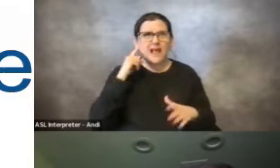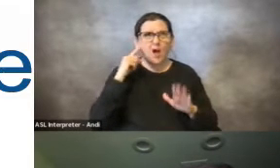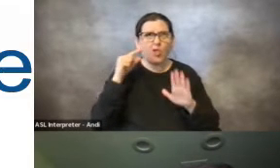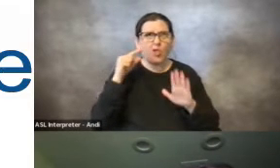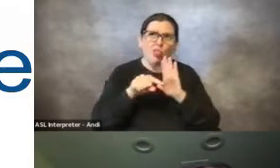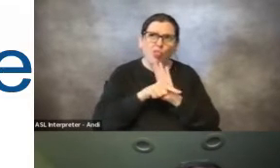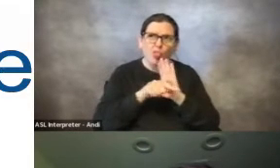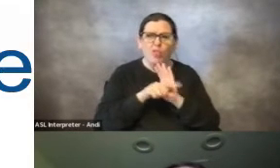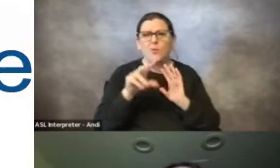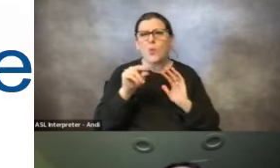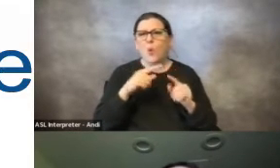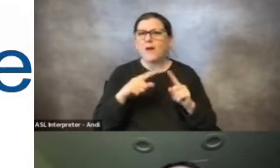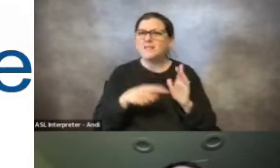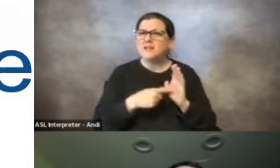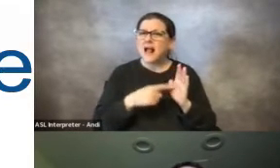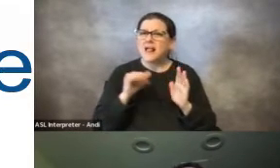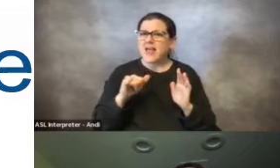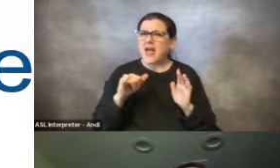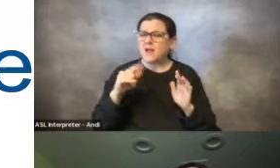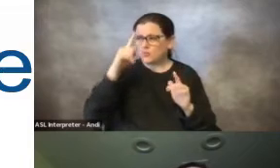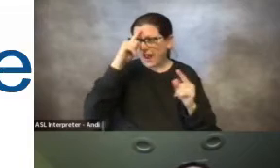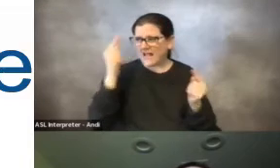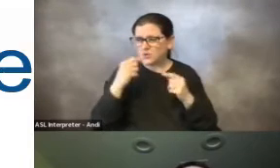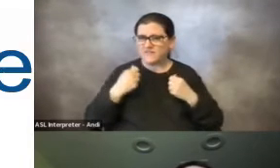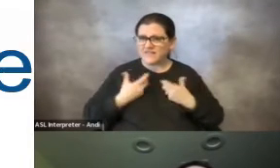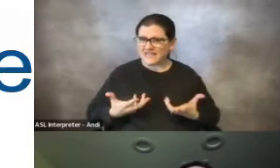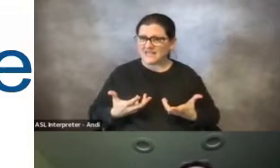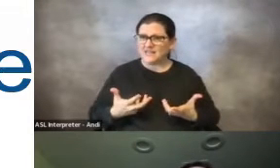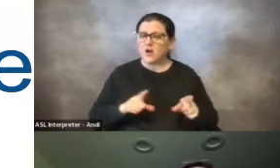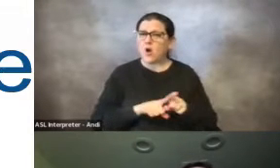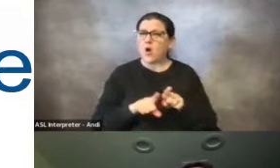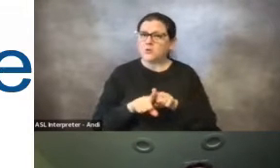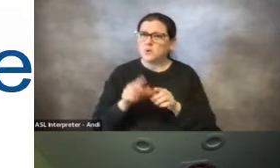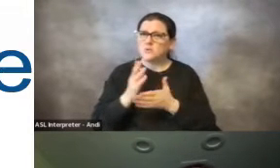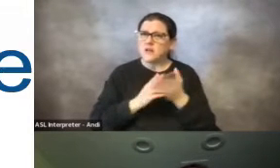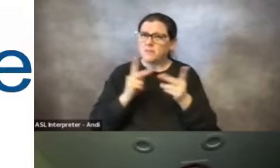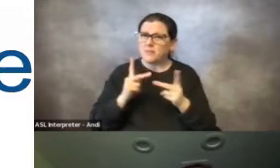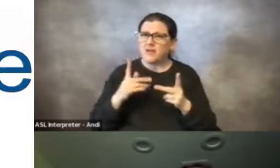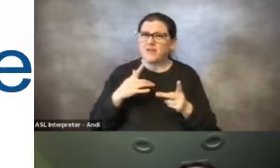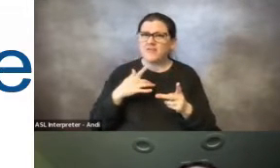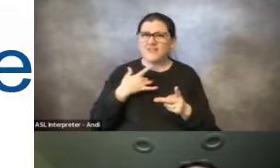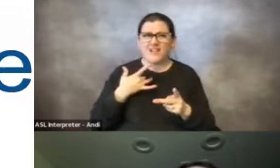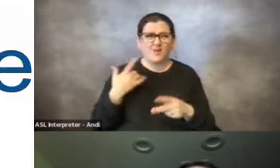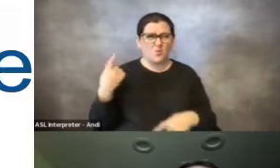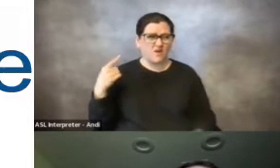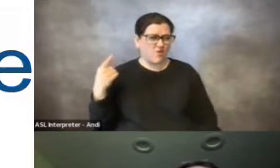to some people sometimes just be like, Well, why am I even gonna bother? Like, what I'm gonna kind of give up here a little